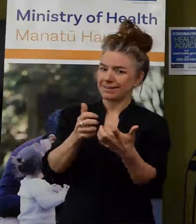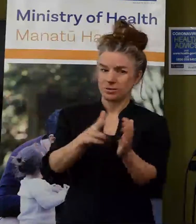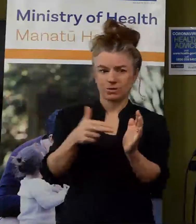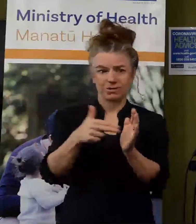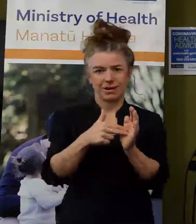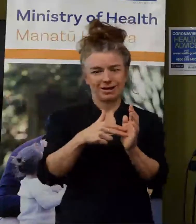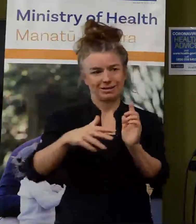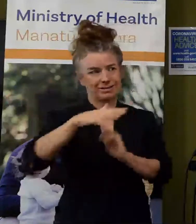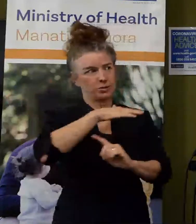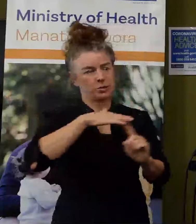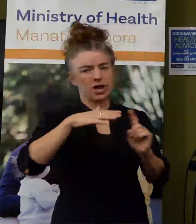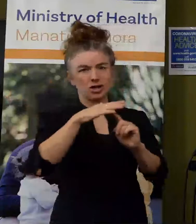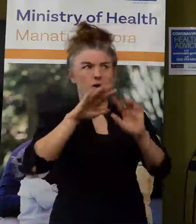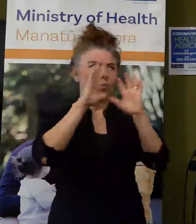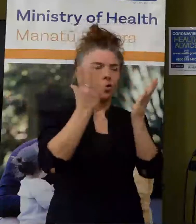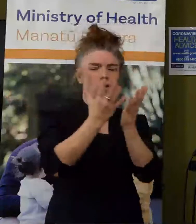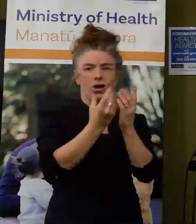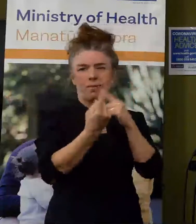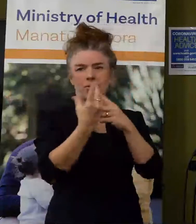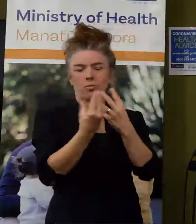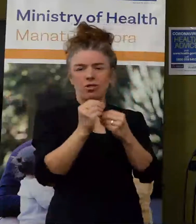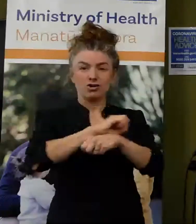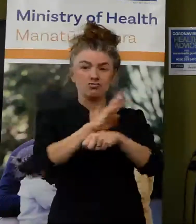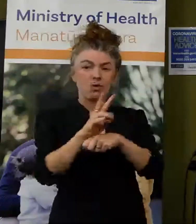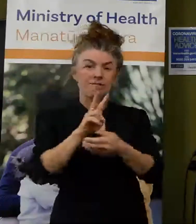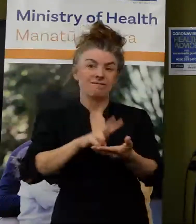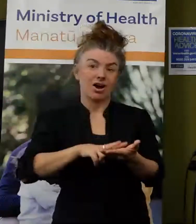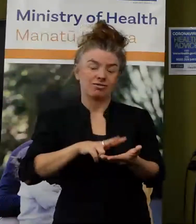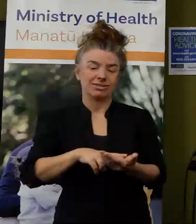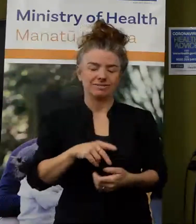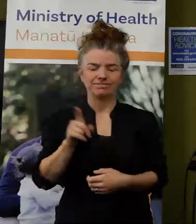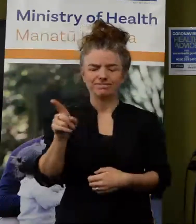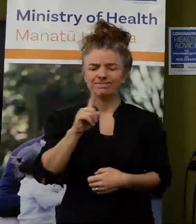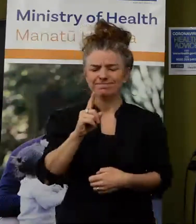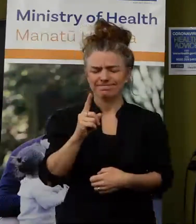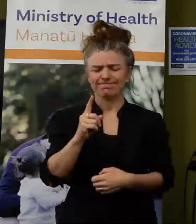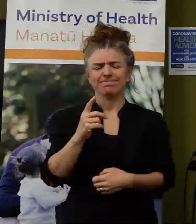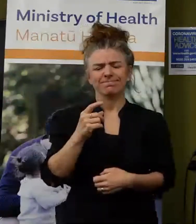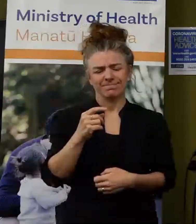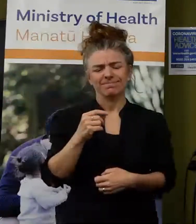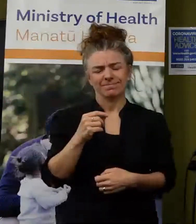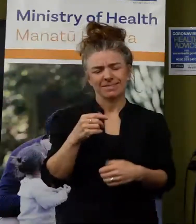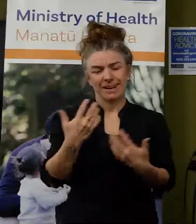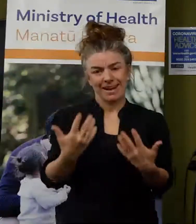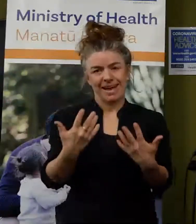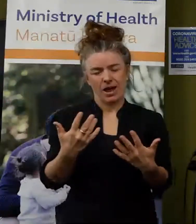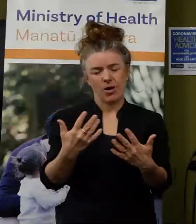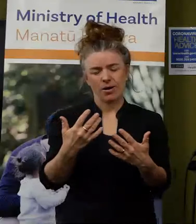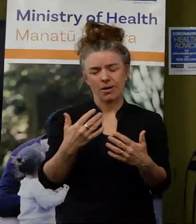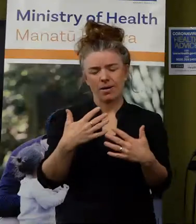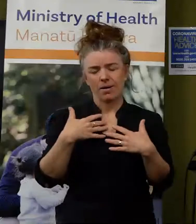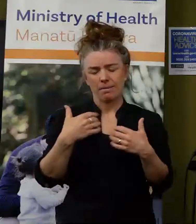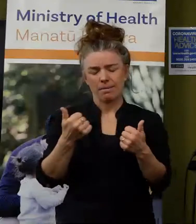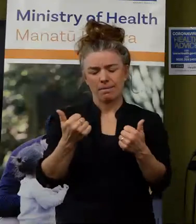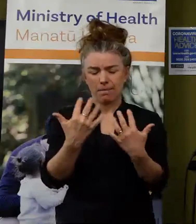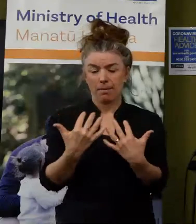we find ourselves in. And I quote, "This is a time when there are some pretty tough decisions to be made by public health authorities.